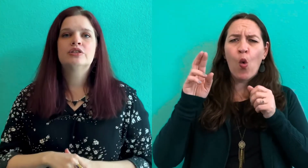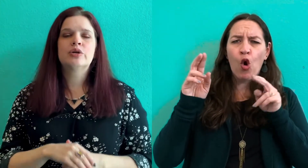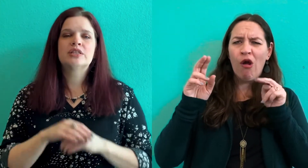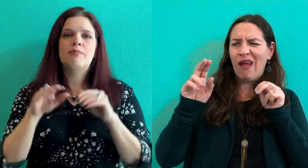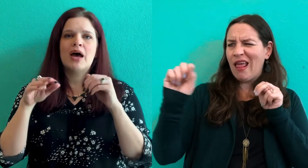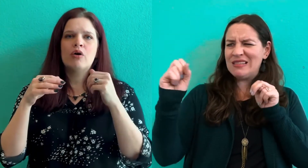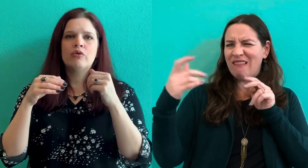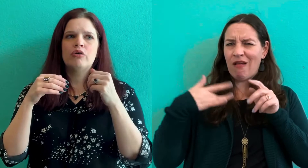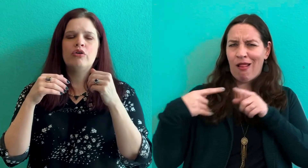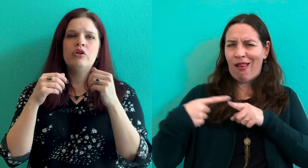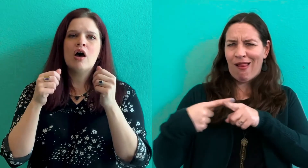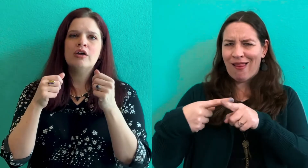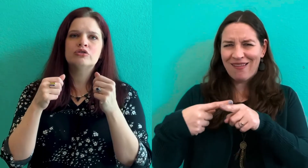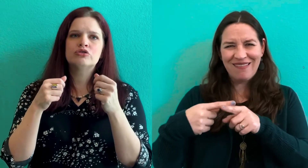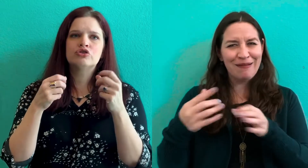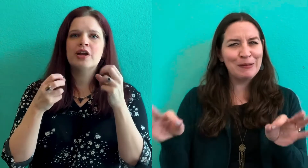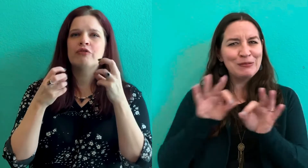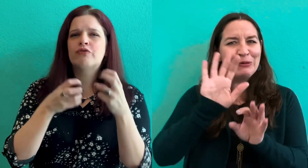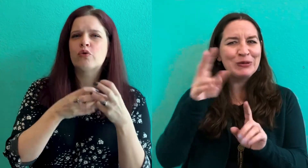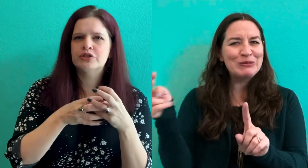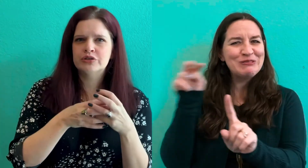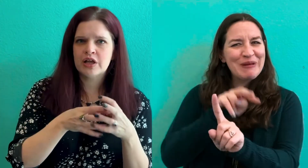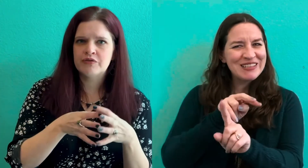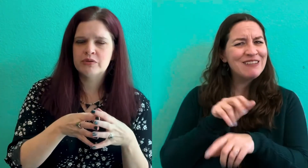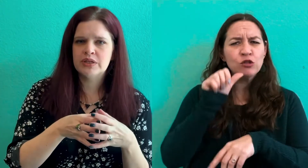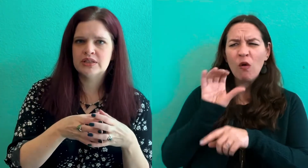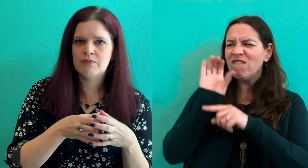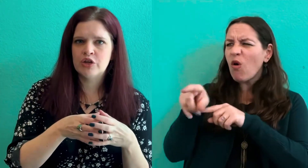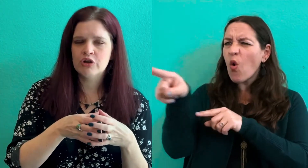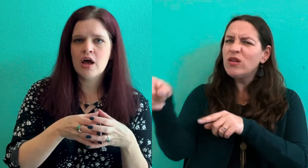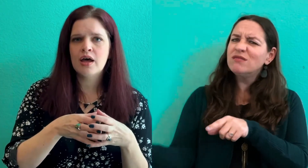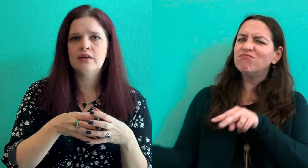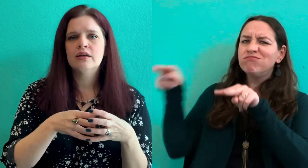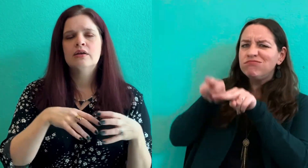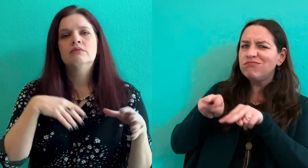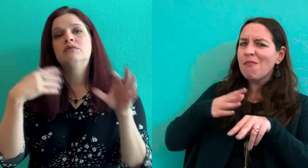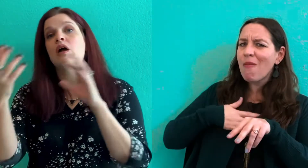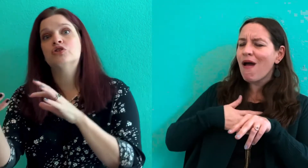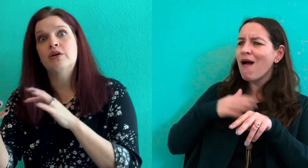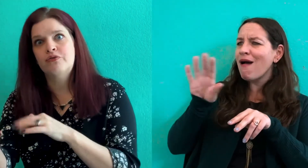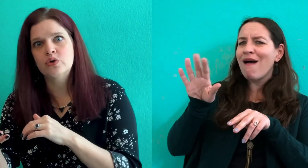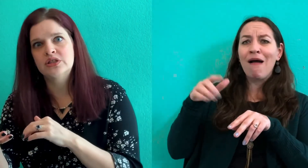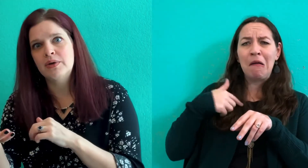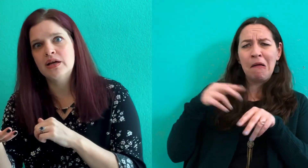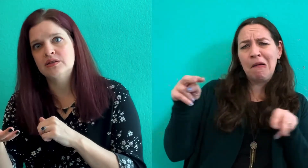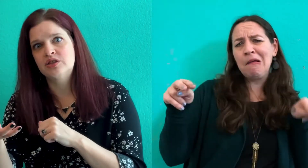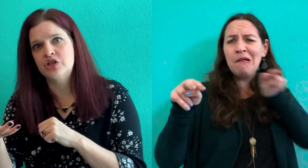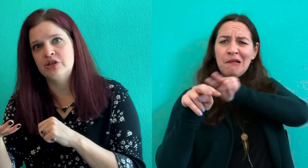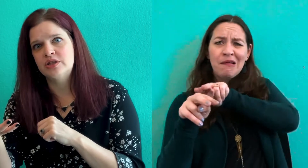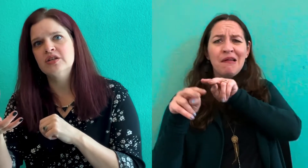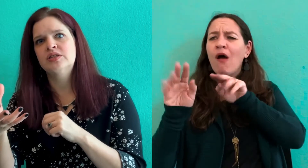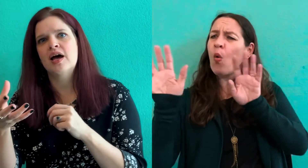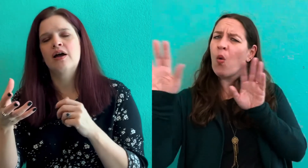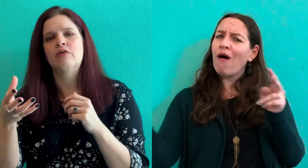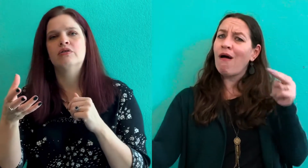So it's about not trying to force yourself to be something you're not not trying to force somebody else to change their style,